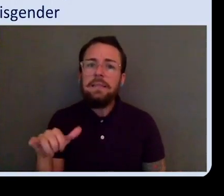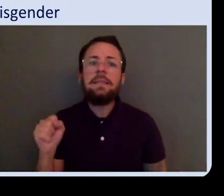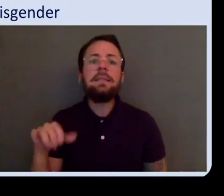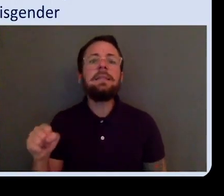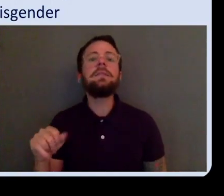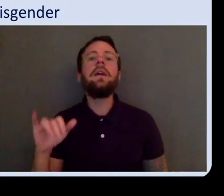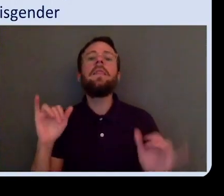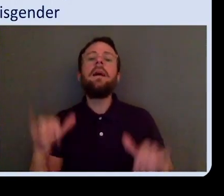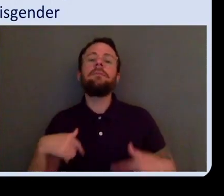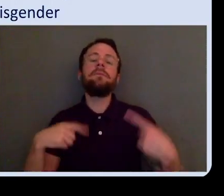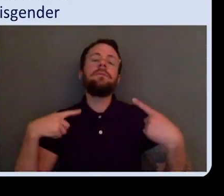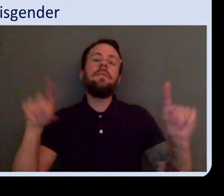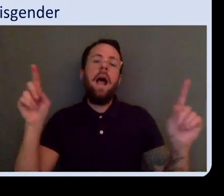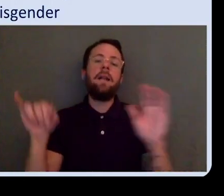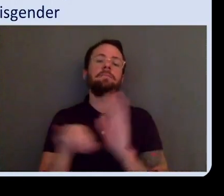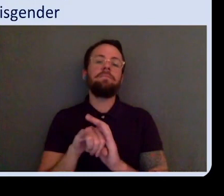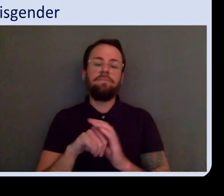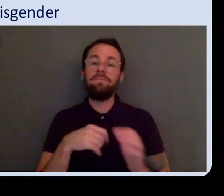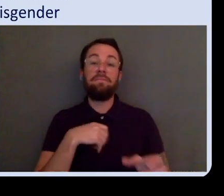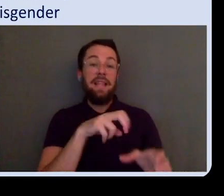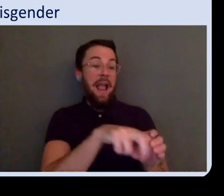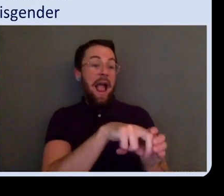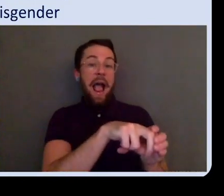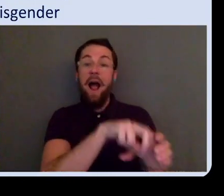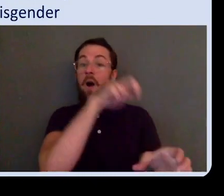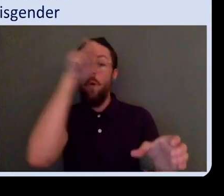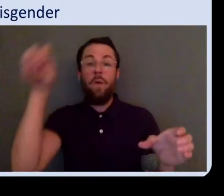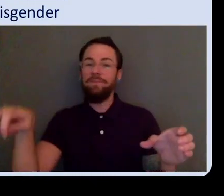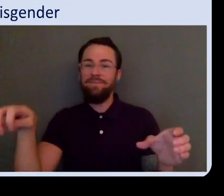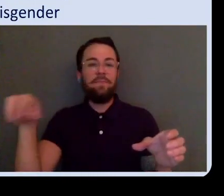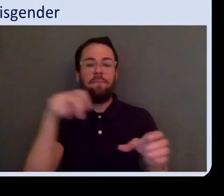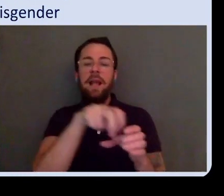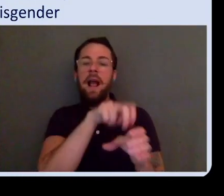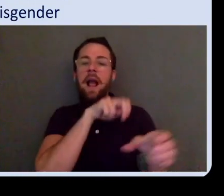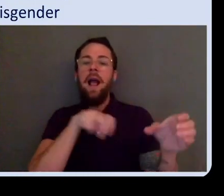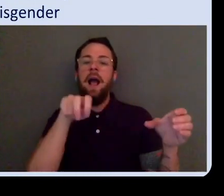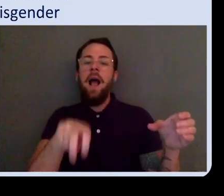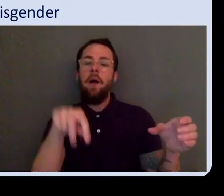When social media came about, I started following people who were trans and I realized this